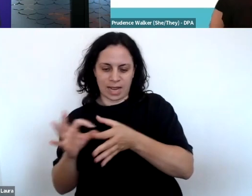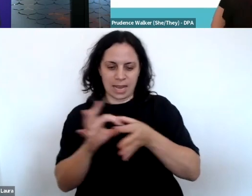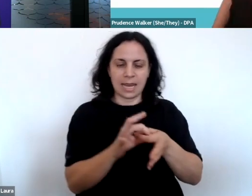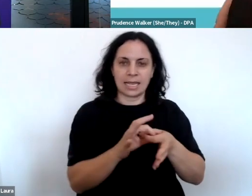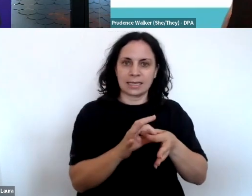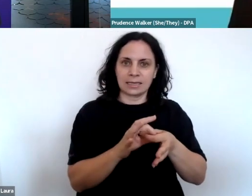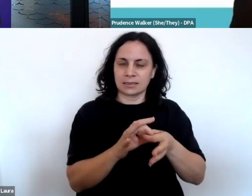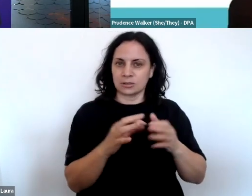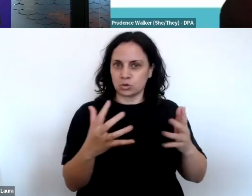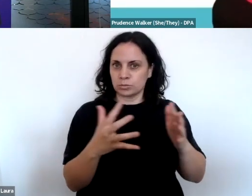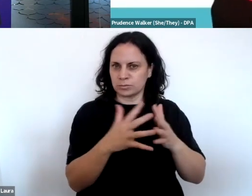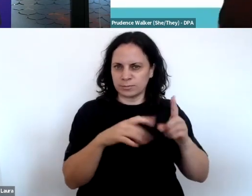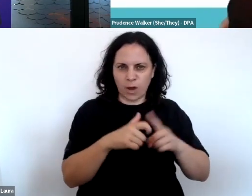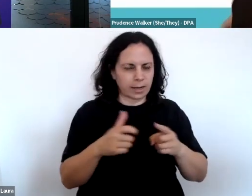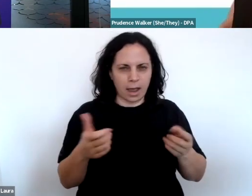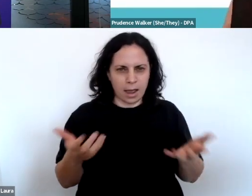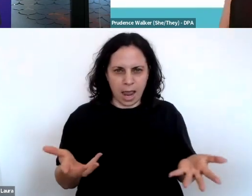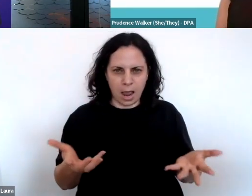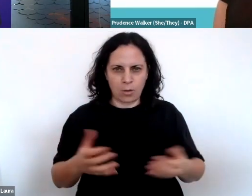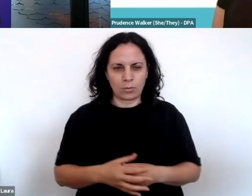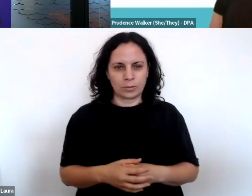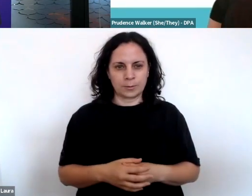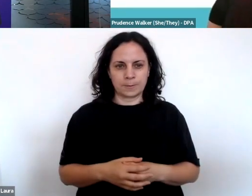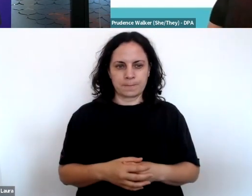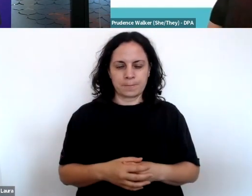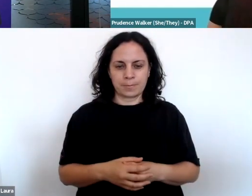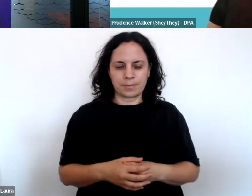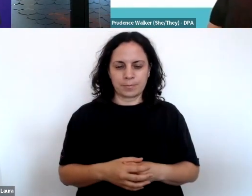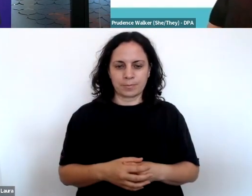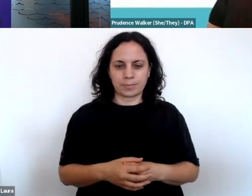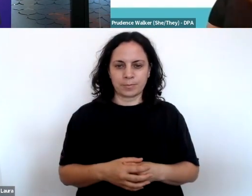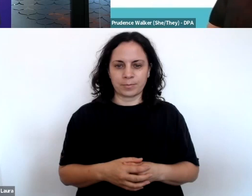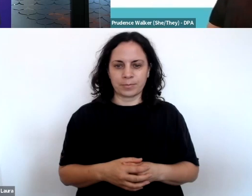Sure, so the Office of Disability Issues